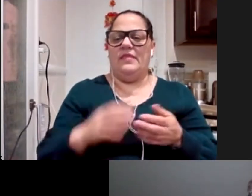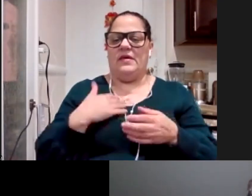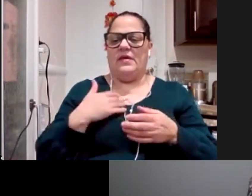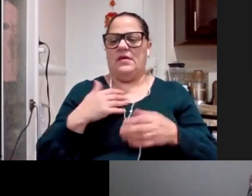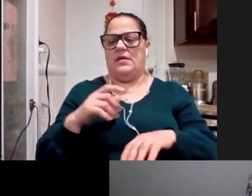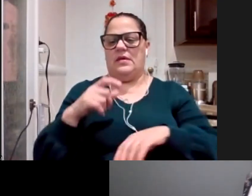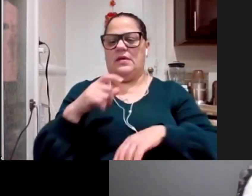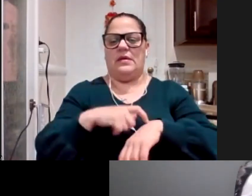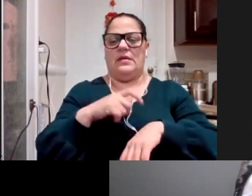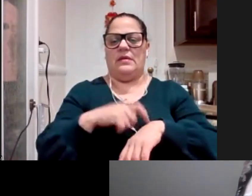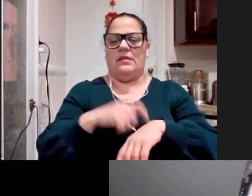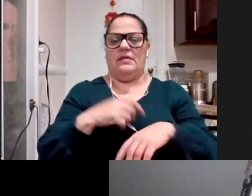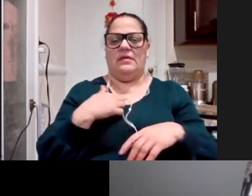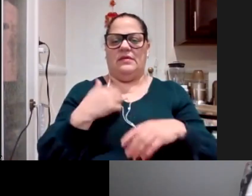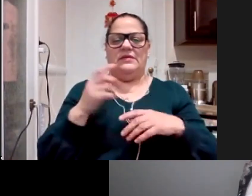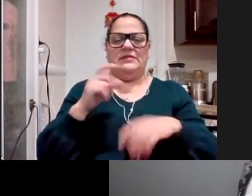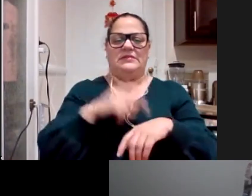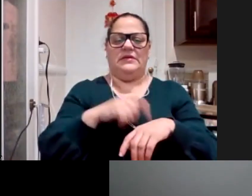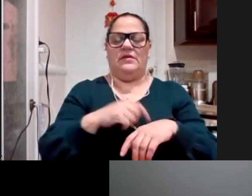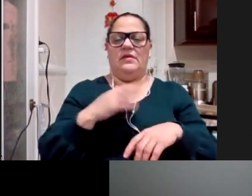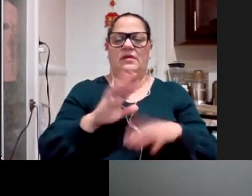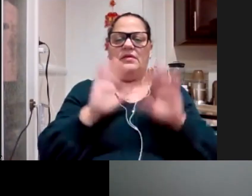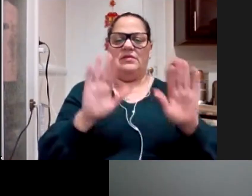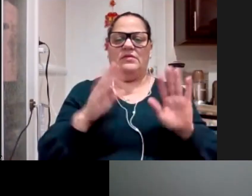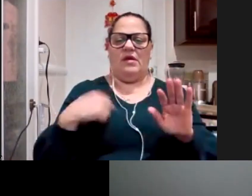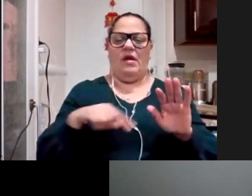Chris, and thank you, Natalie. [CHRIS] It's our honor. We're so grateful